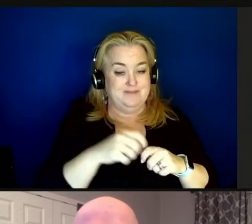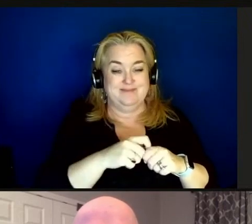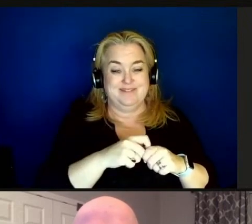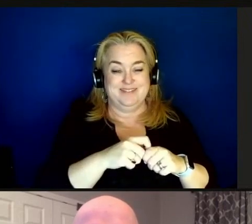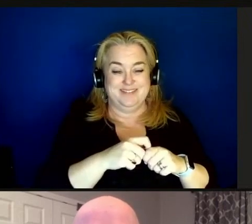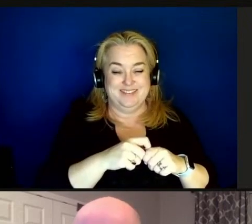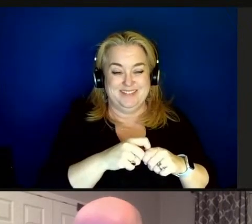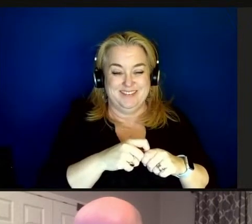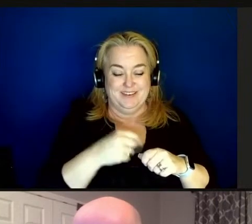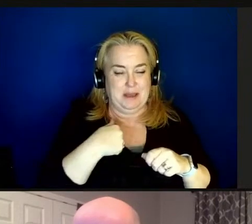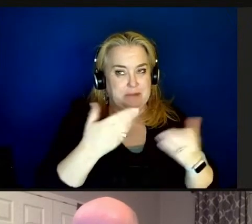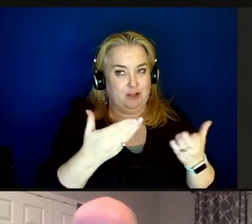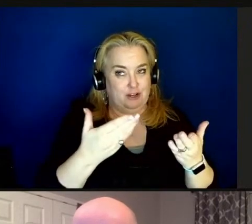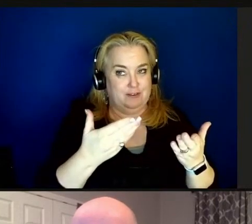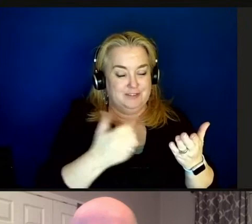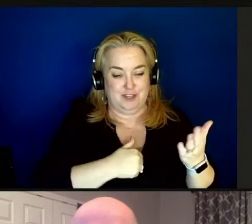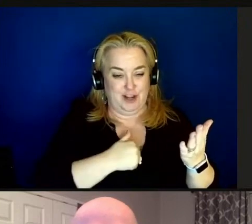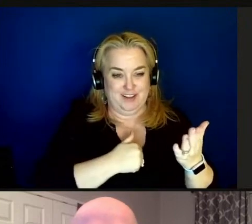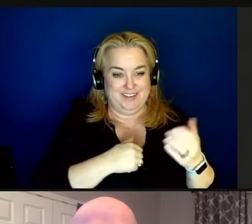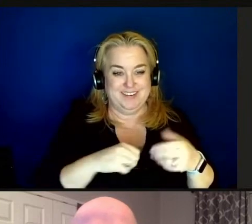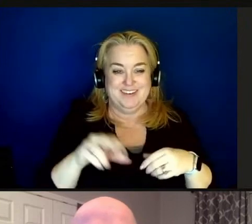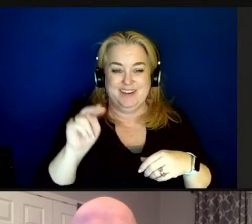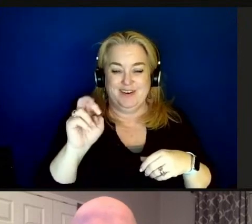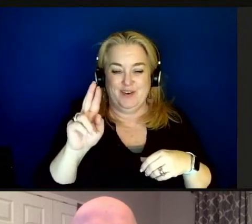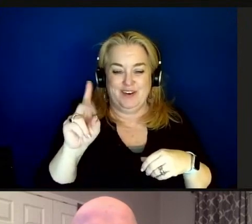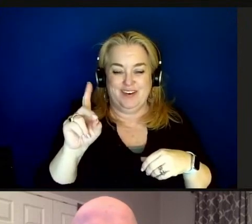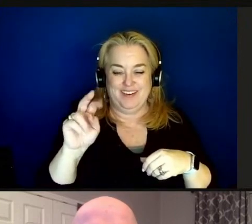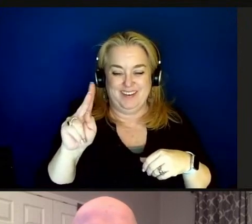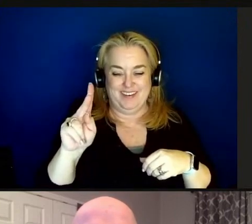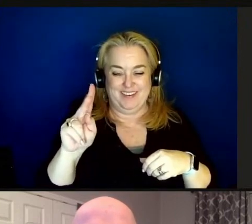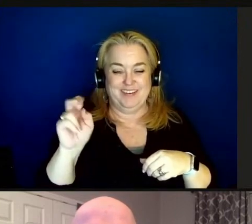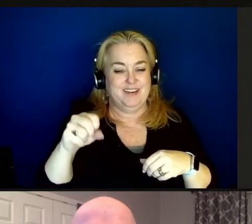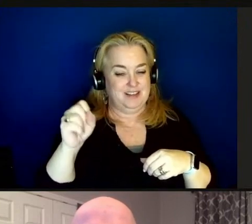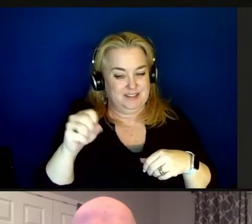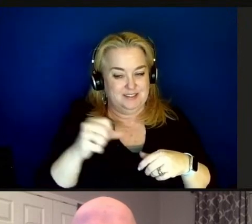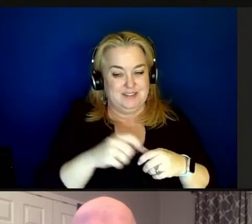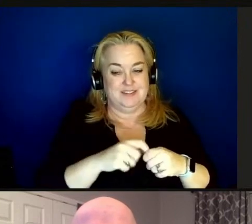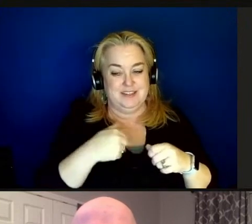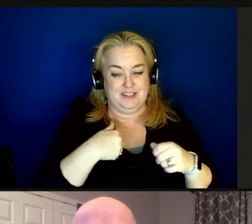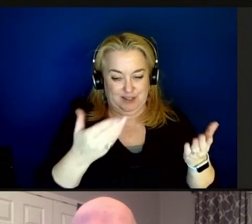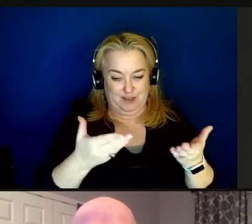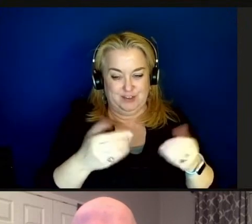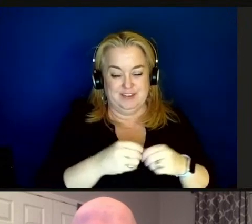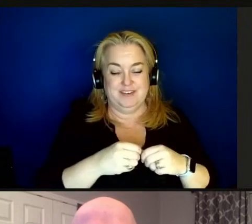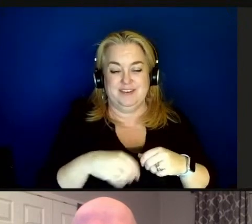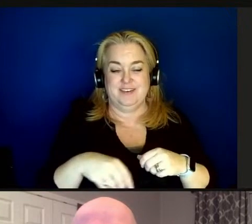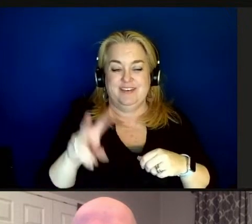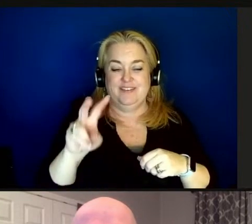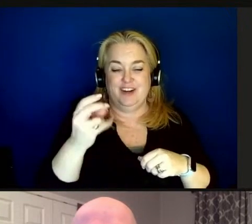COLOR GLENN FAIR COUNCILOR